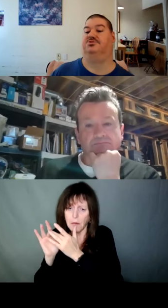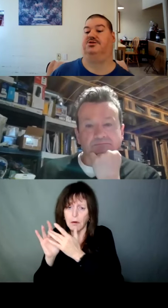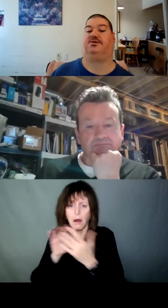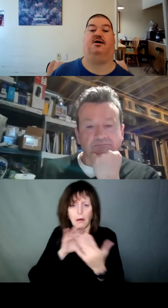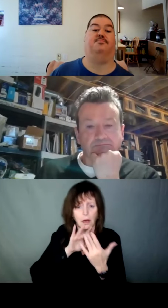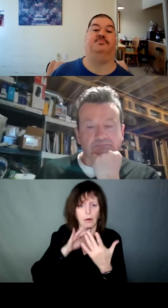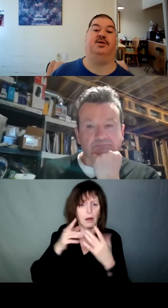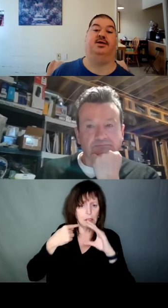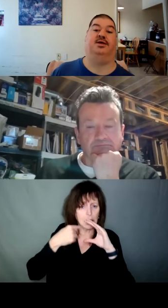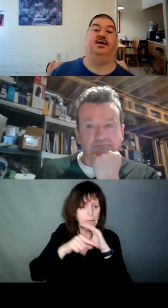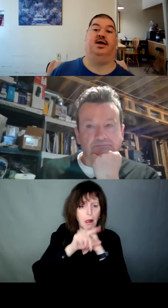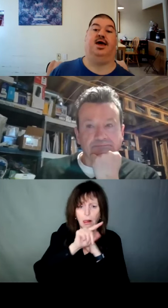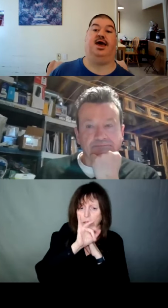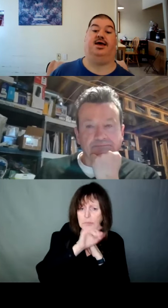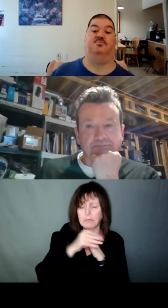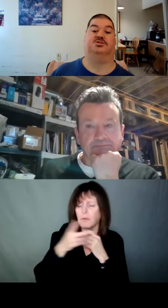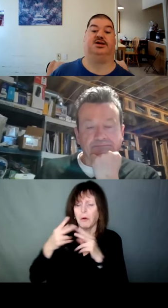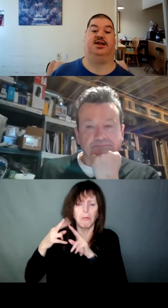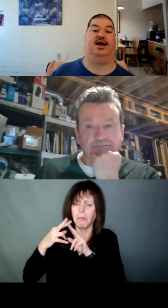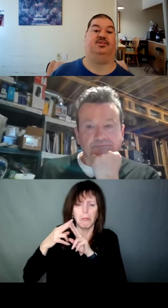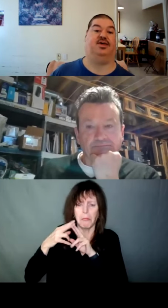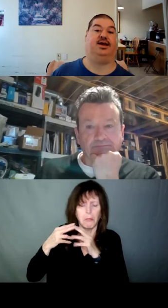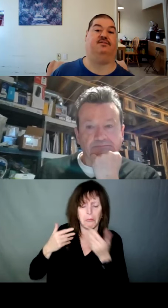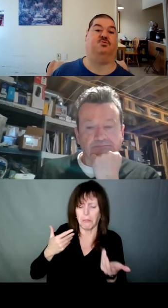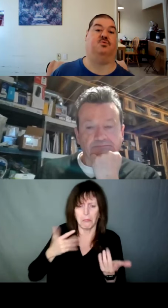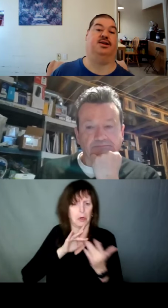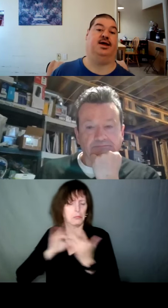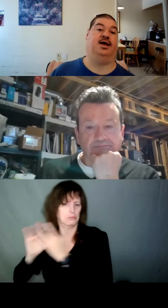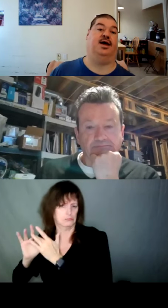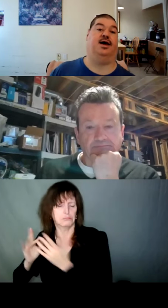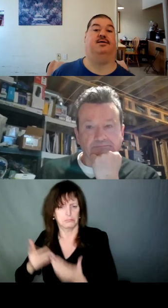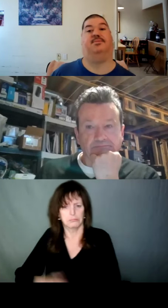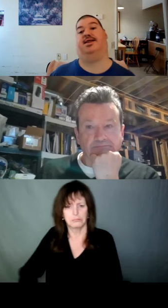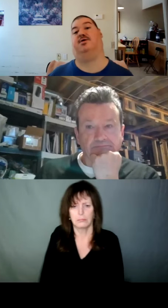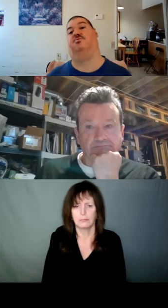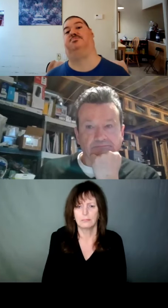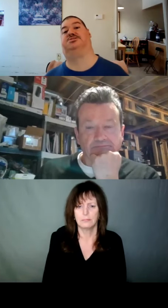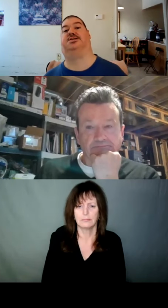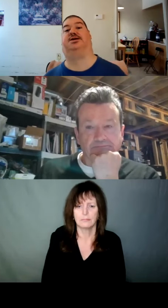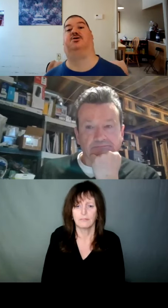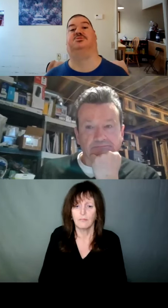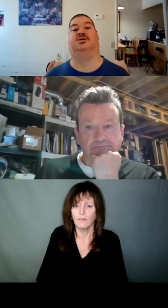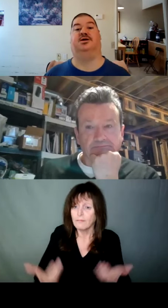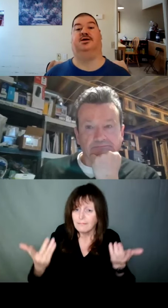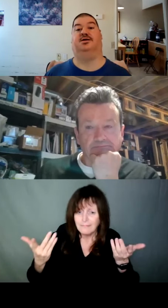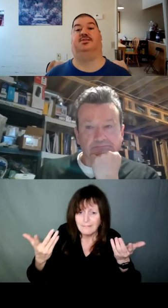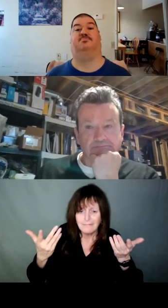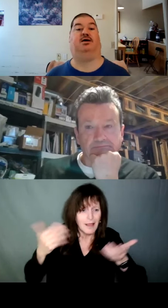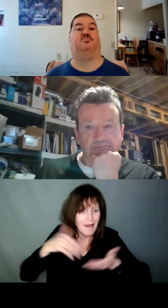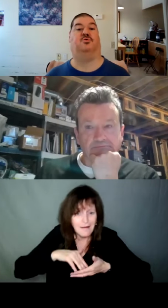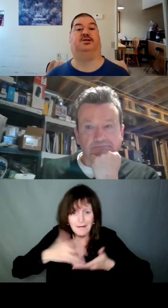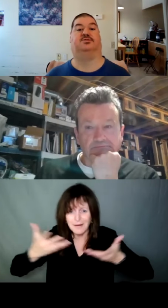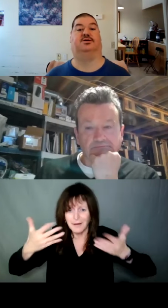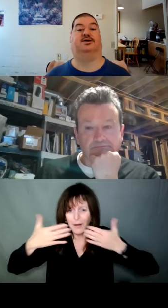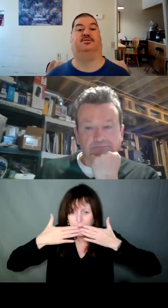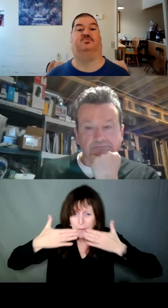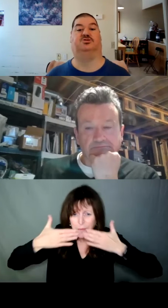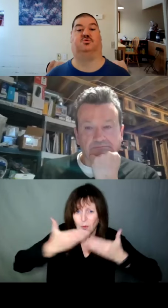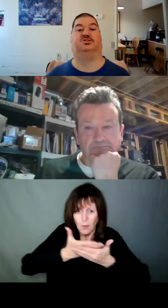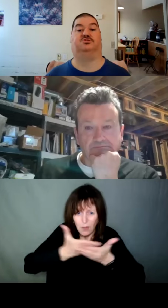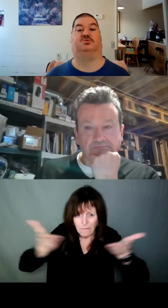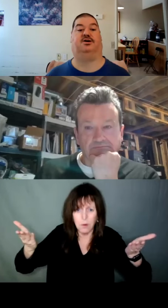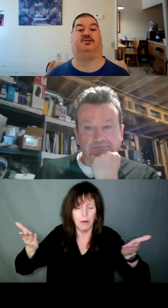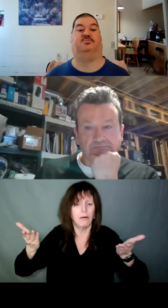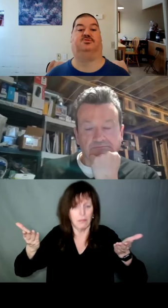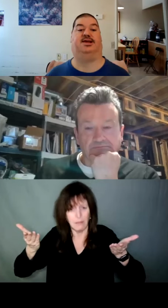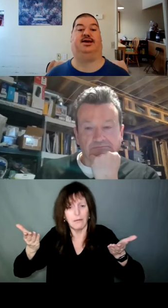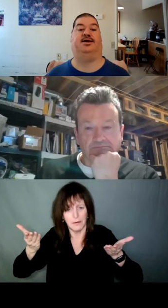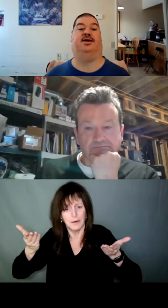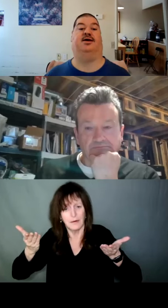is there .